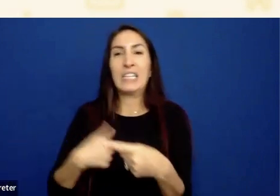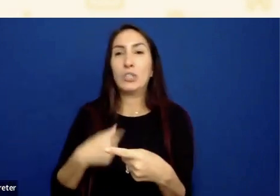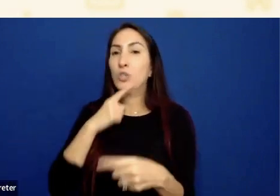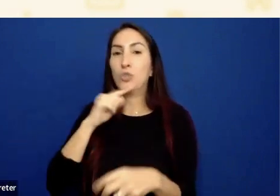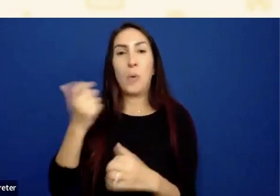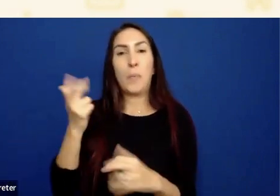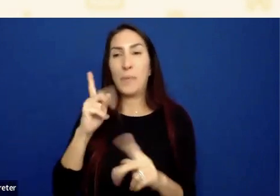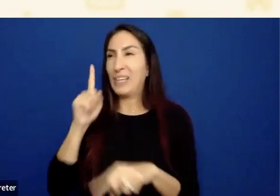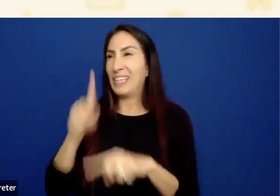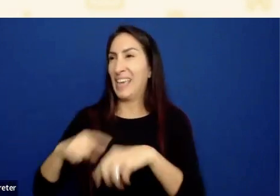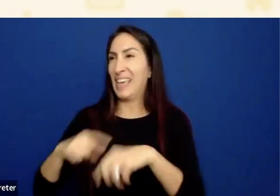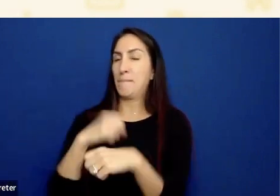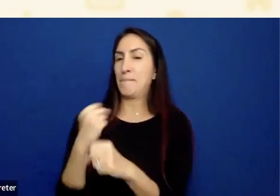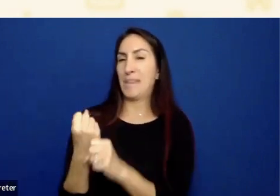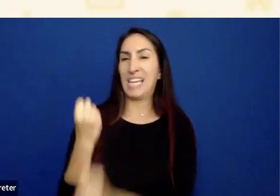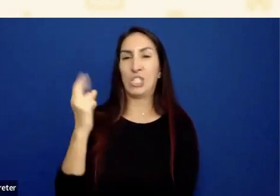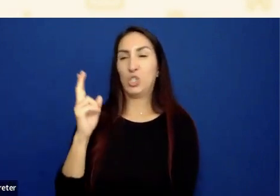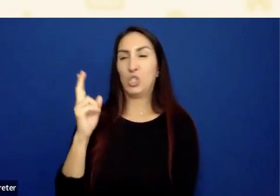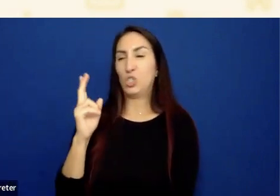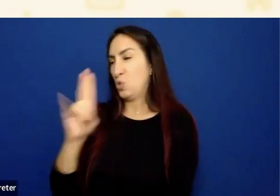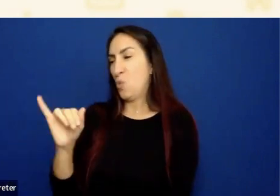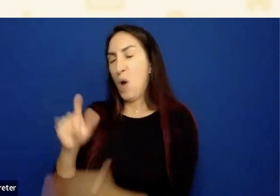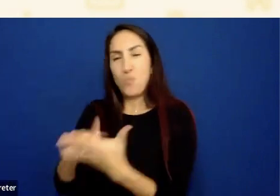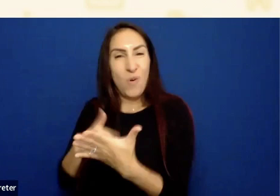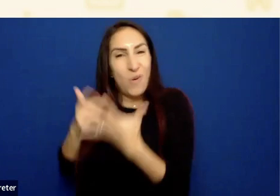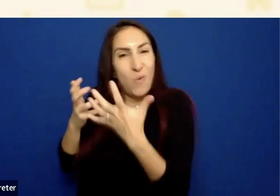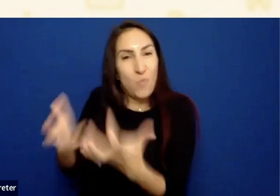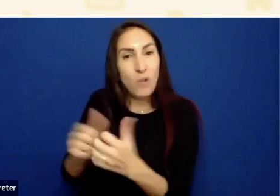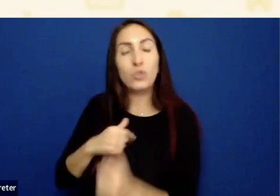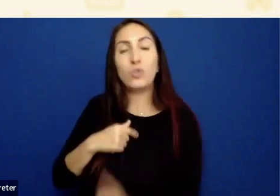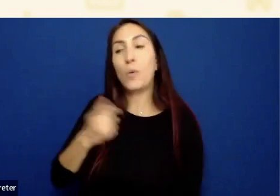And I think that's a great example of something that works really easily and is very straightforward